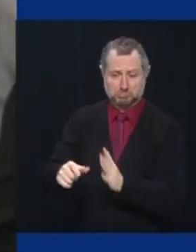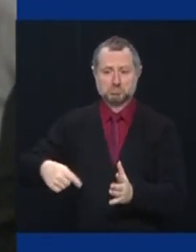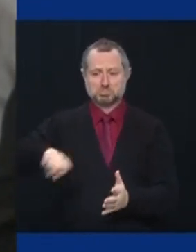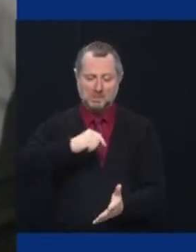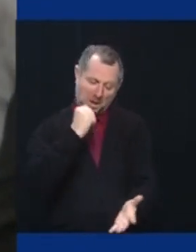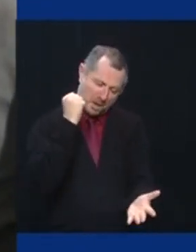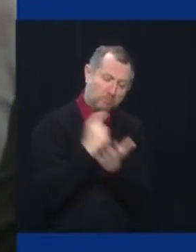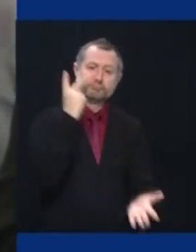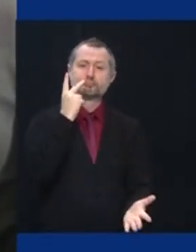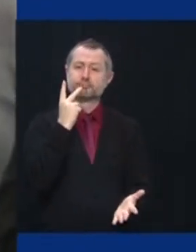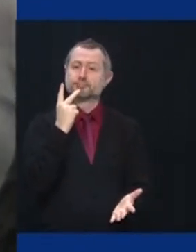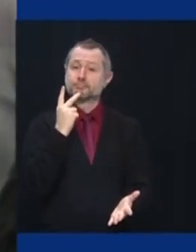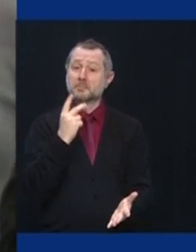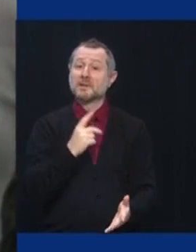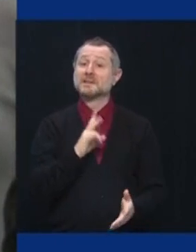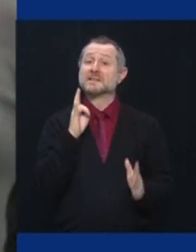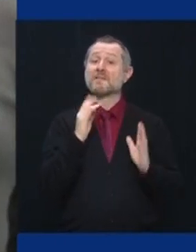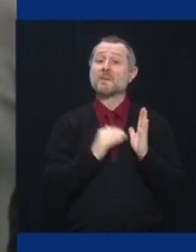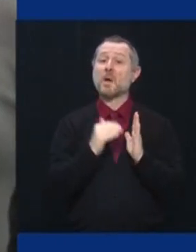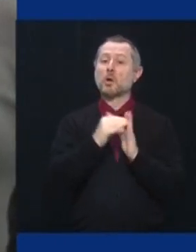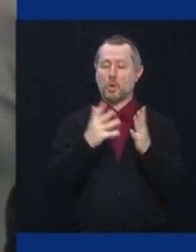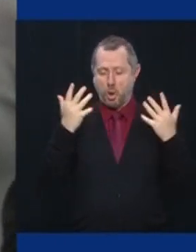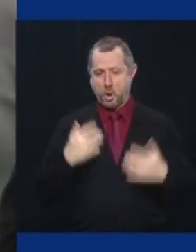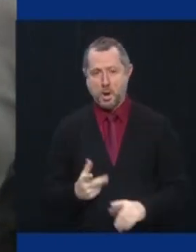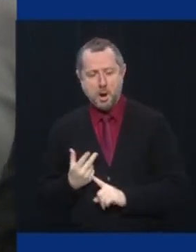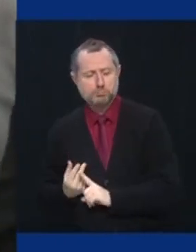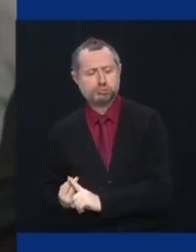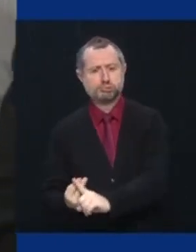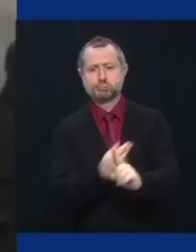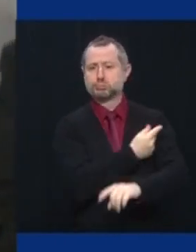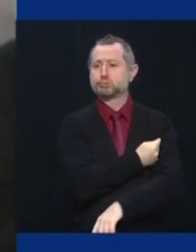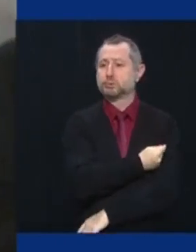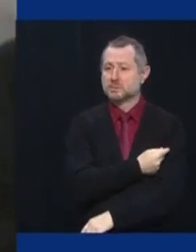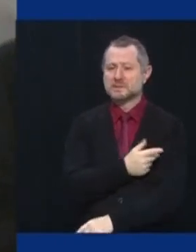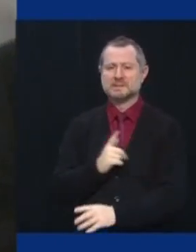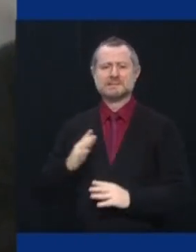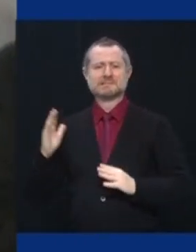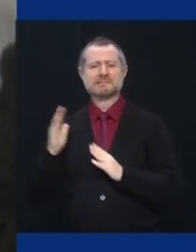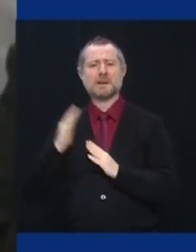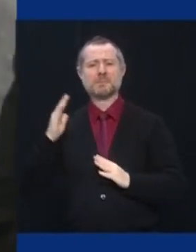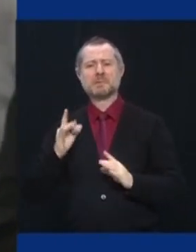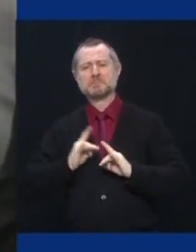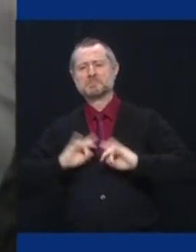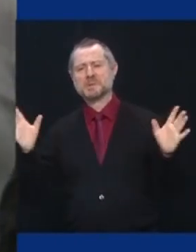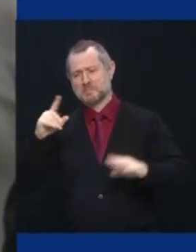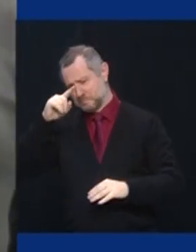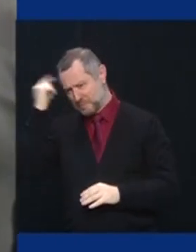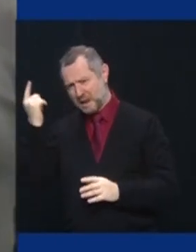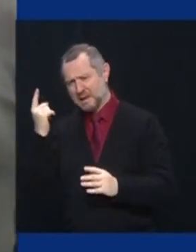THAT ALSO REVIEWED IT. WE'VE DONE 6 MILLION DOSAGES,